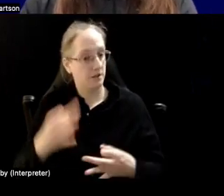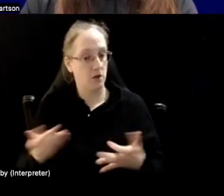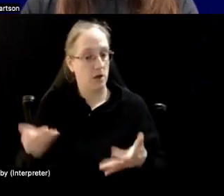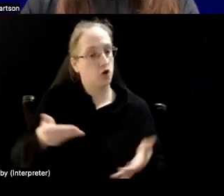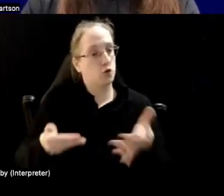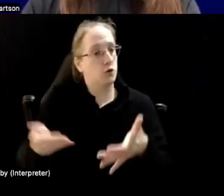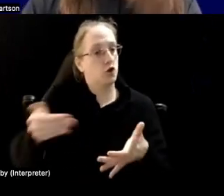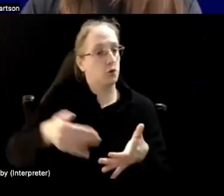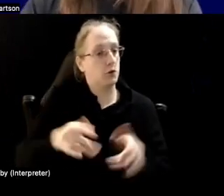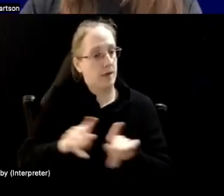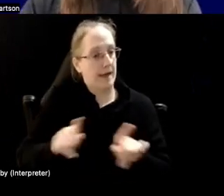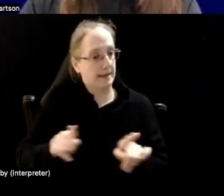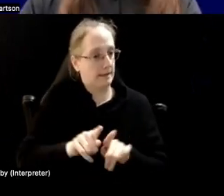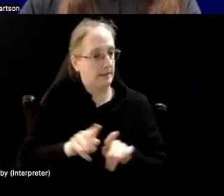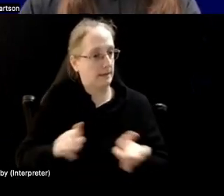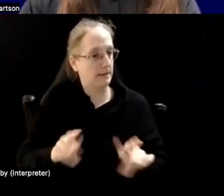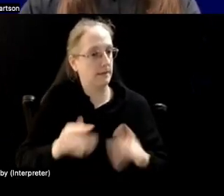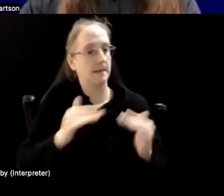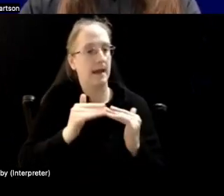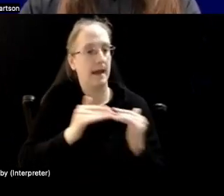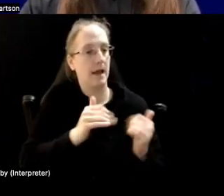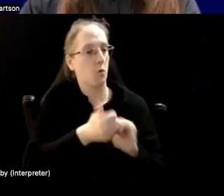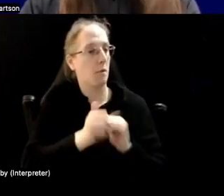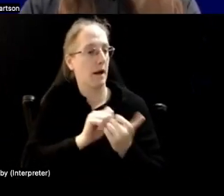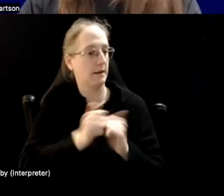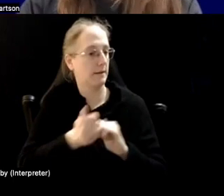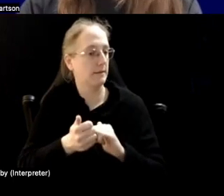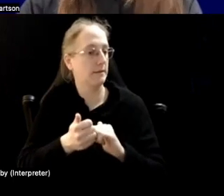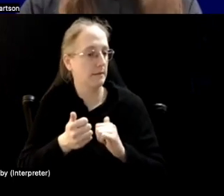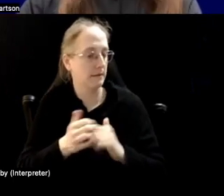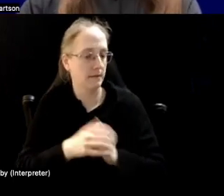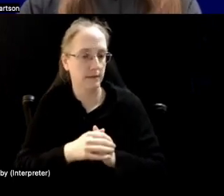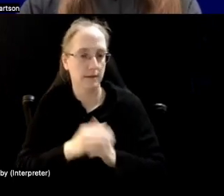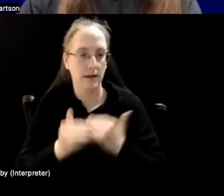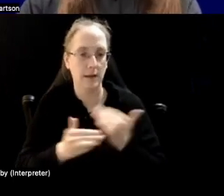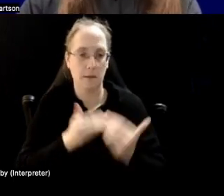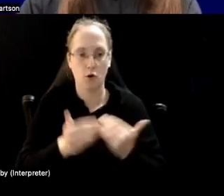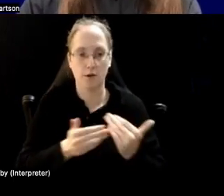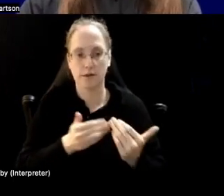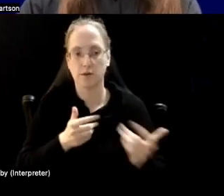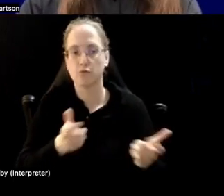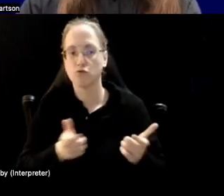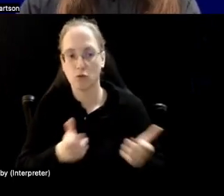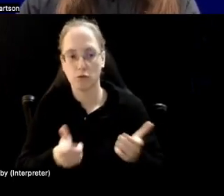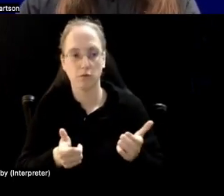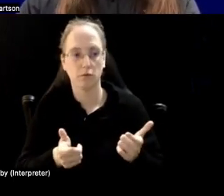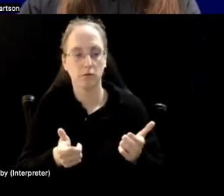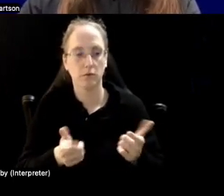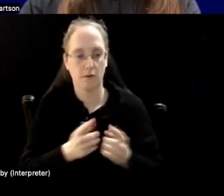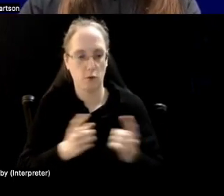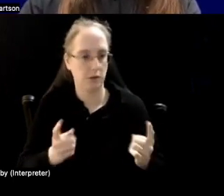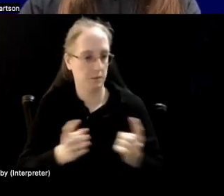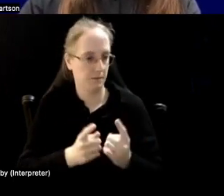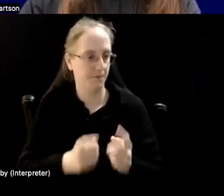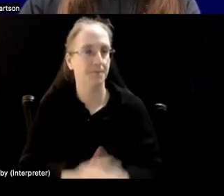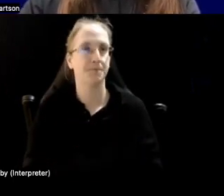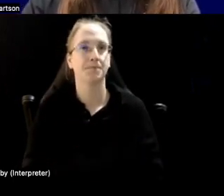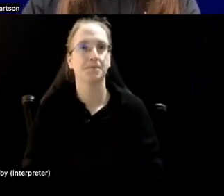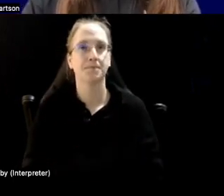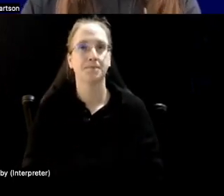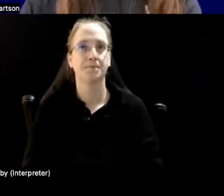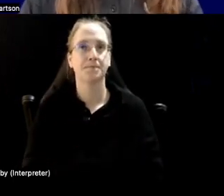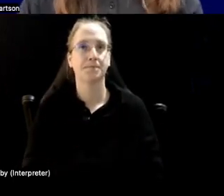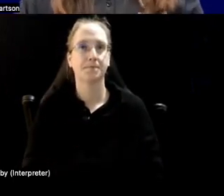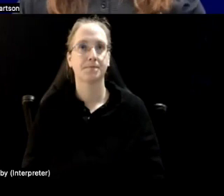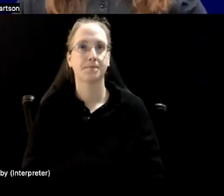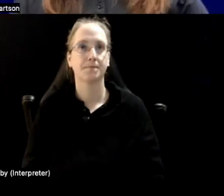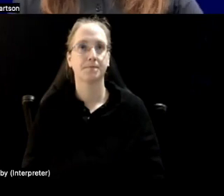and they're kind of equal partners in that regulation of proximity.